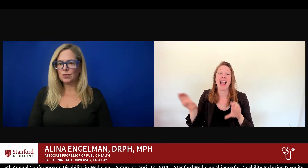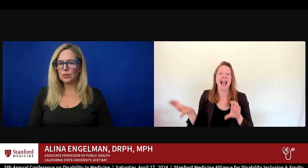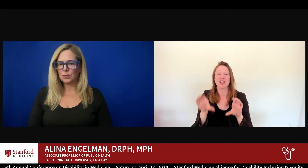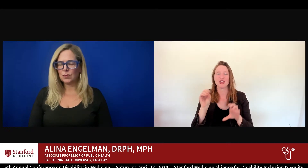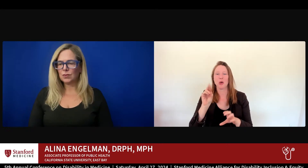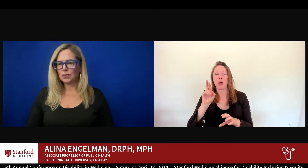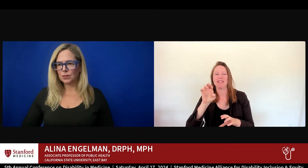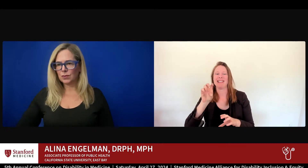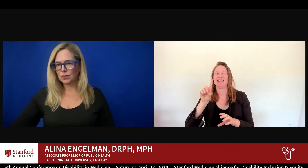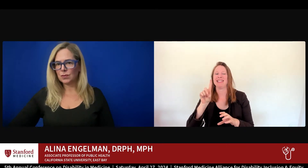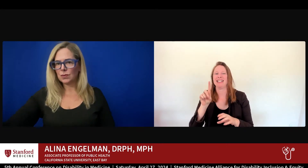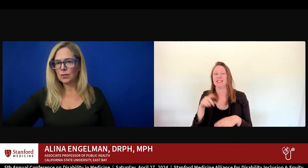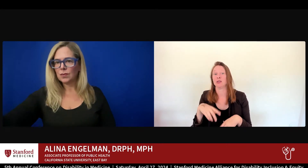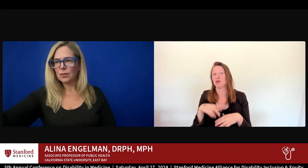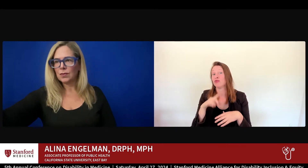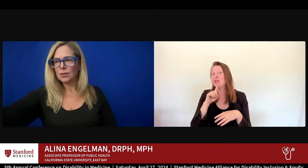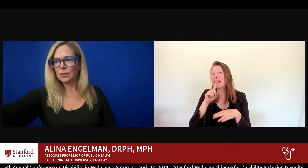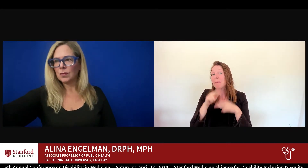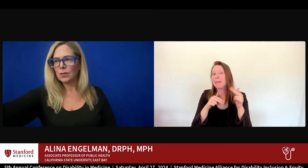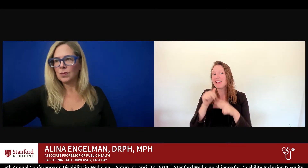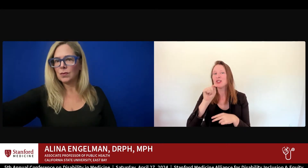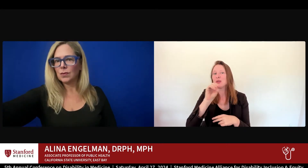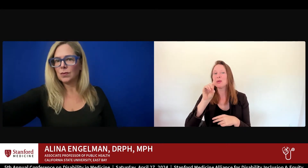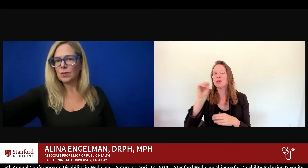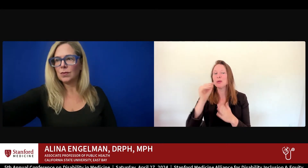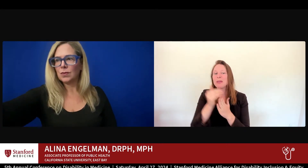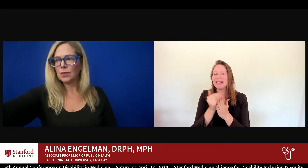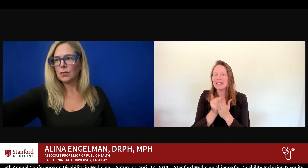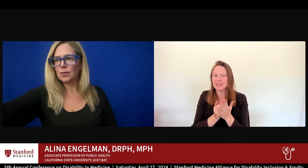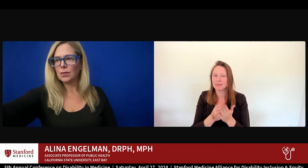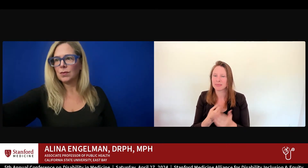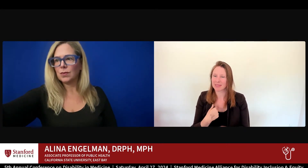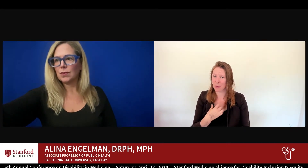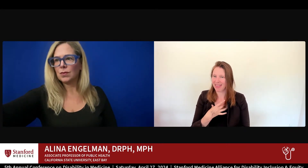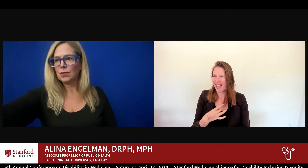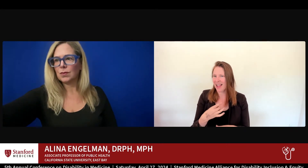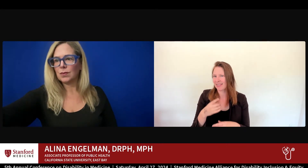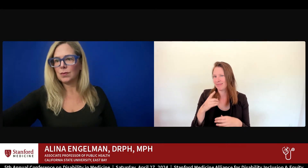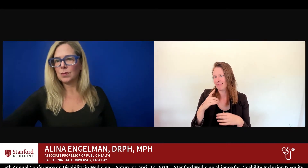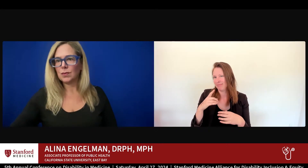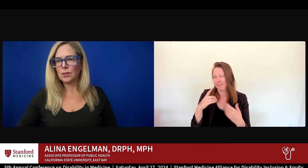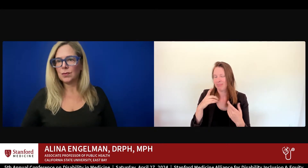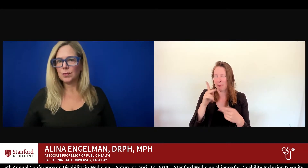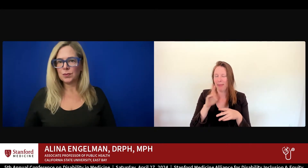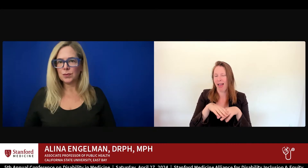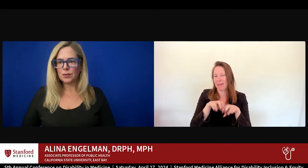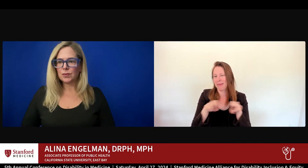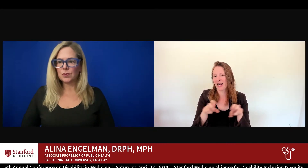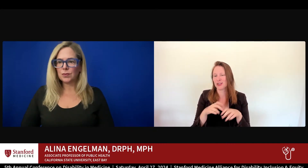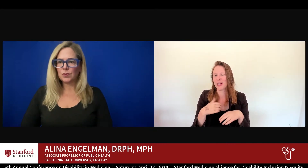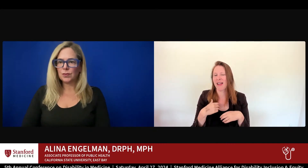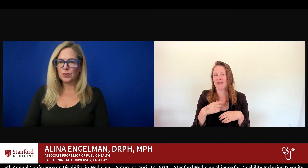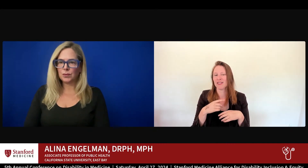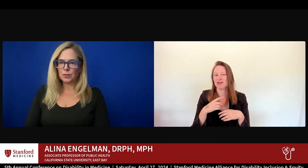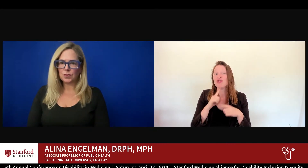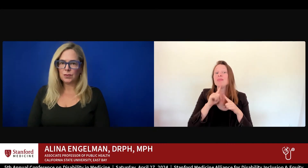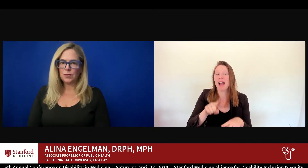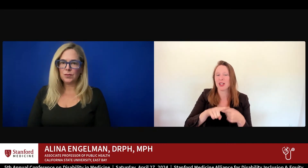learned, some of the common themes, and focus on building tools, a toolkit, and be action-oriented.